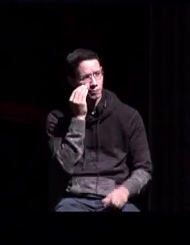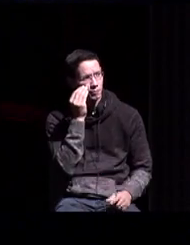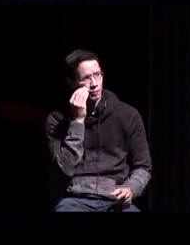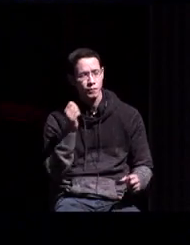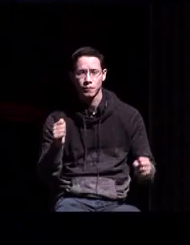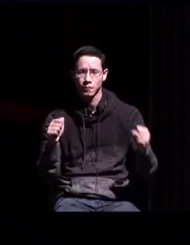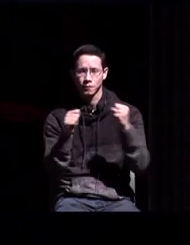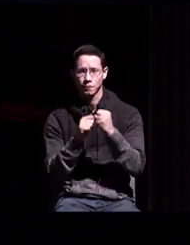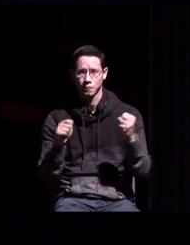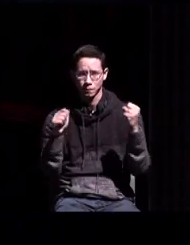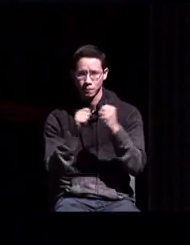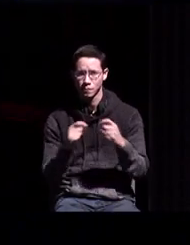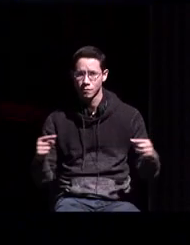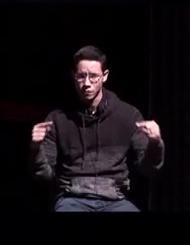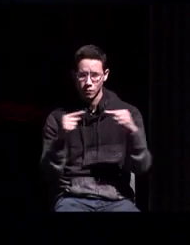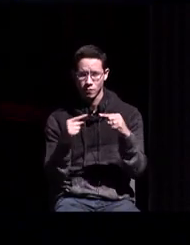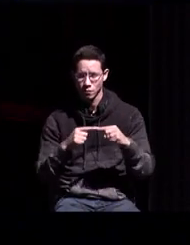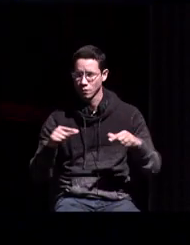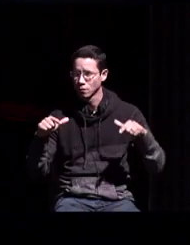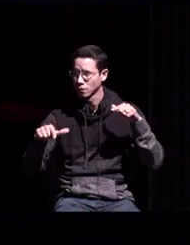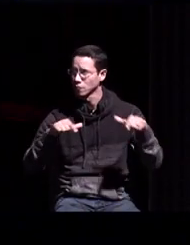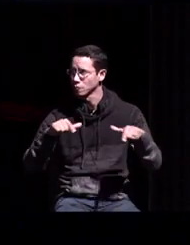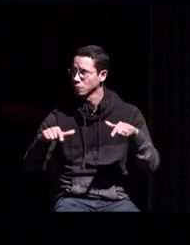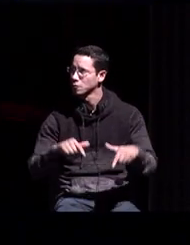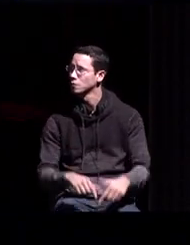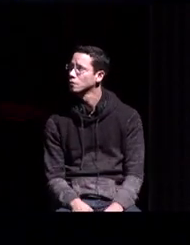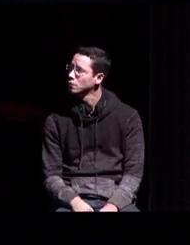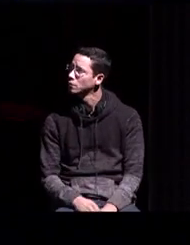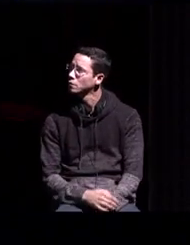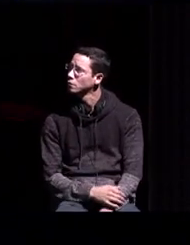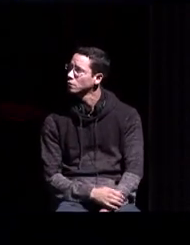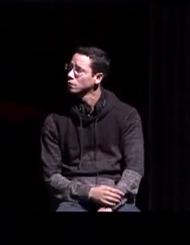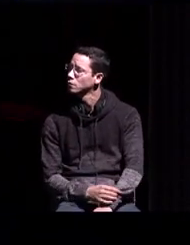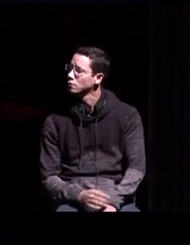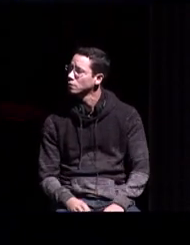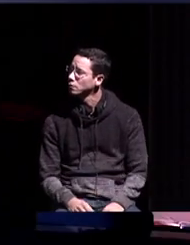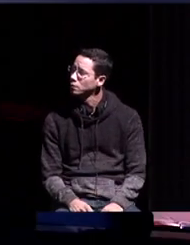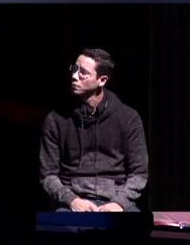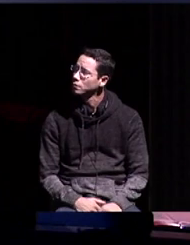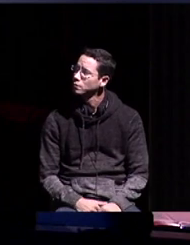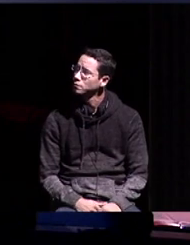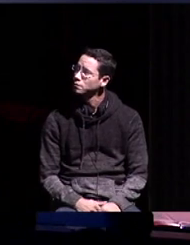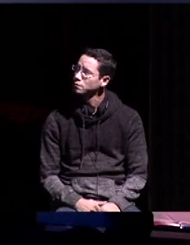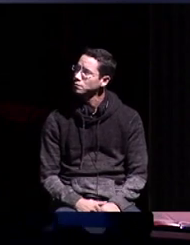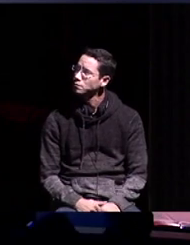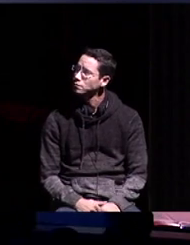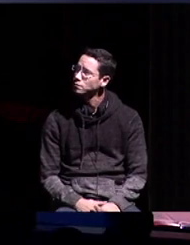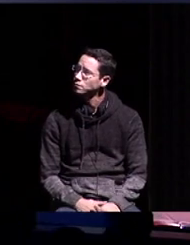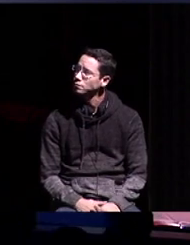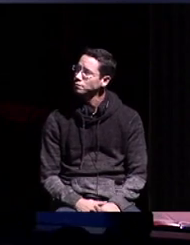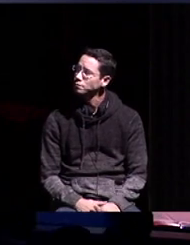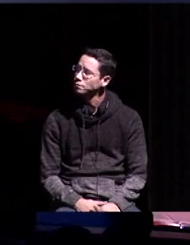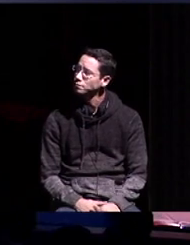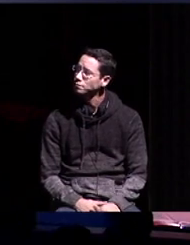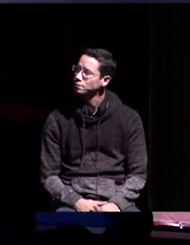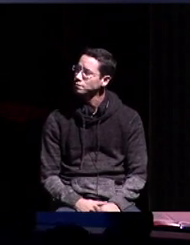with regards to that work. Basically, those are the sources we have to analyze